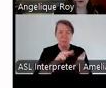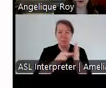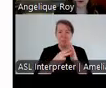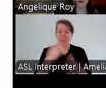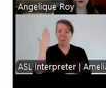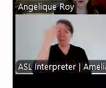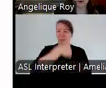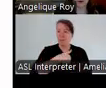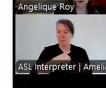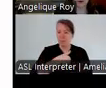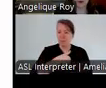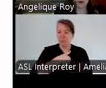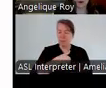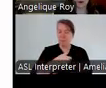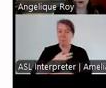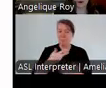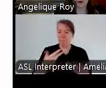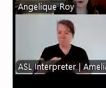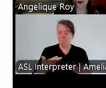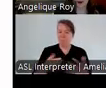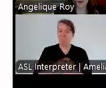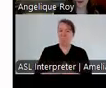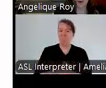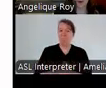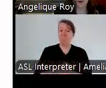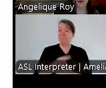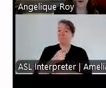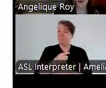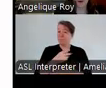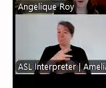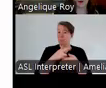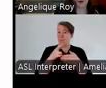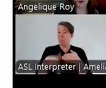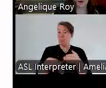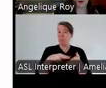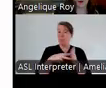and these results also underline the importance of adding corresponding filters,